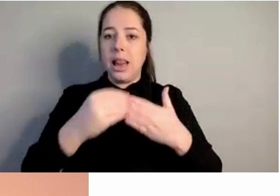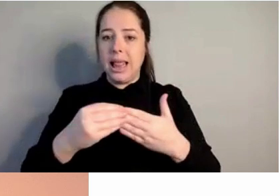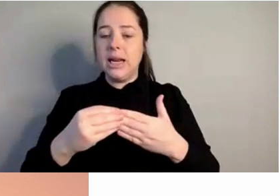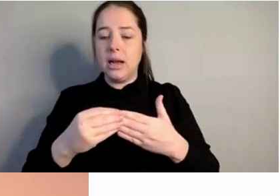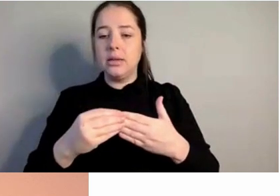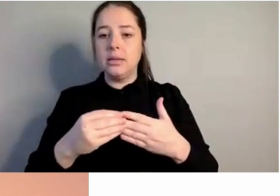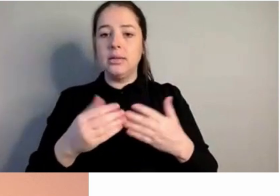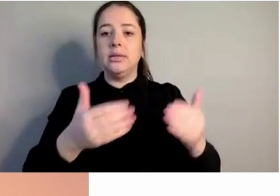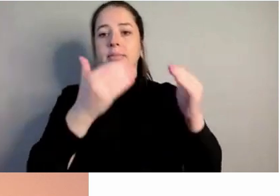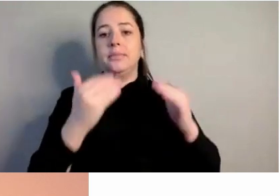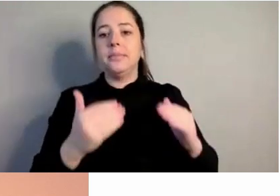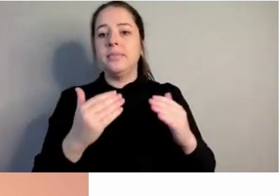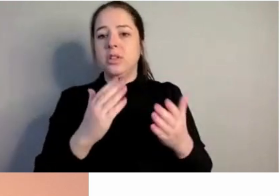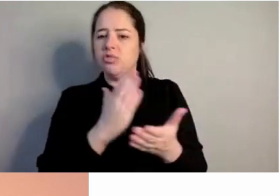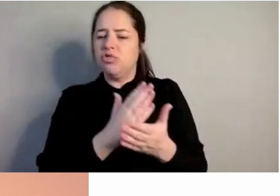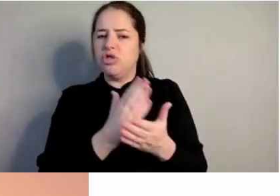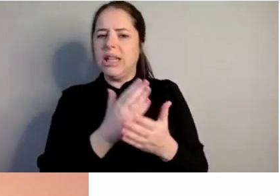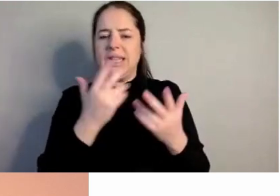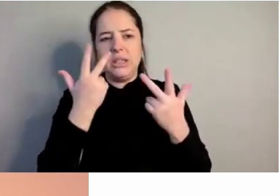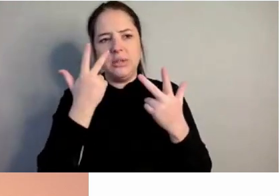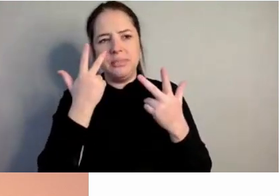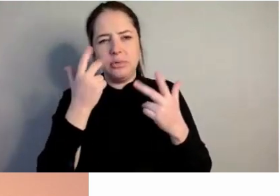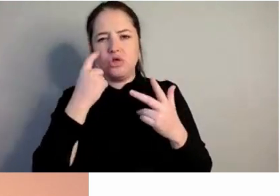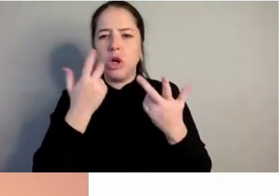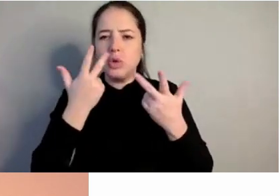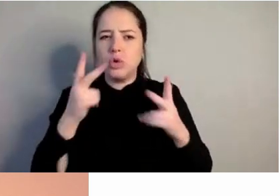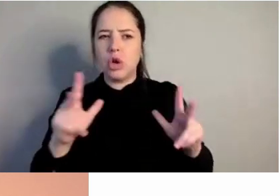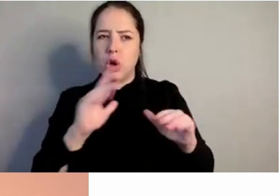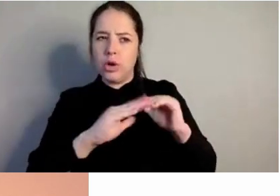and again, it's really trying to get to what is particular, what is different,